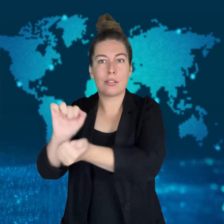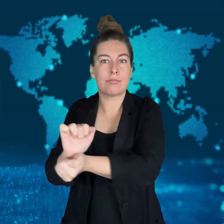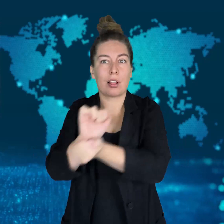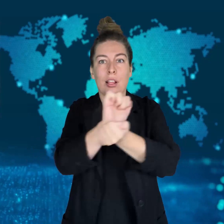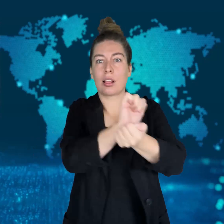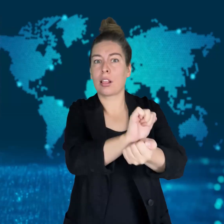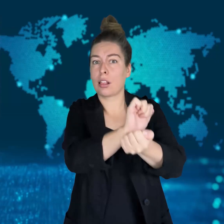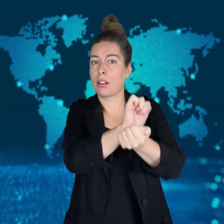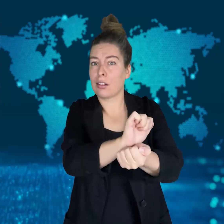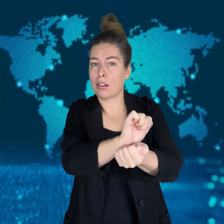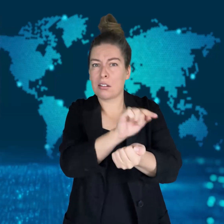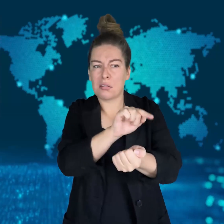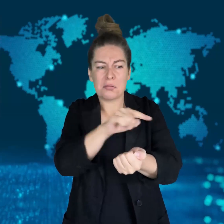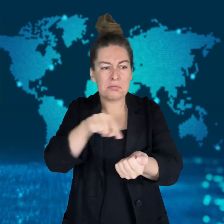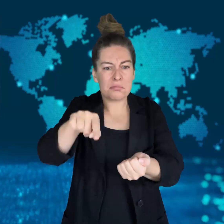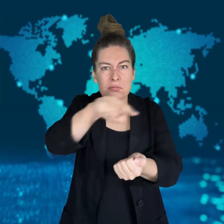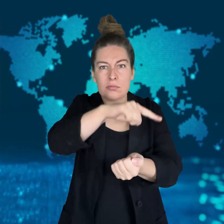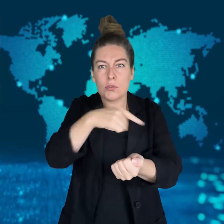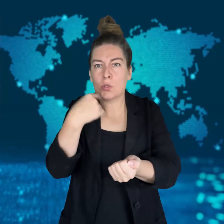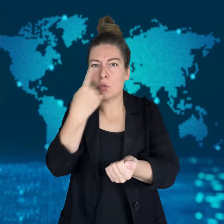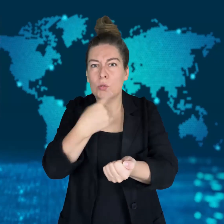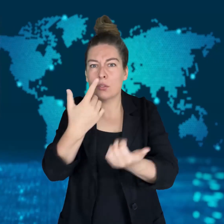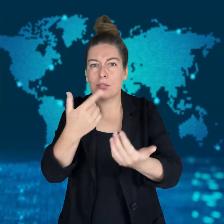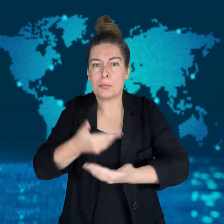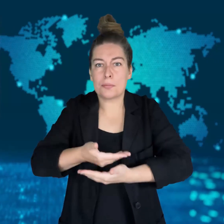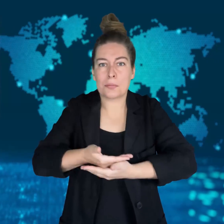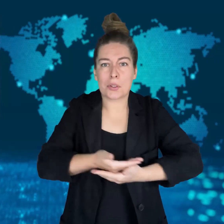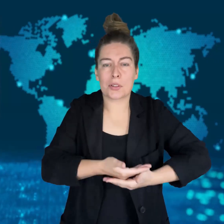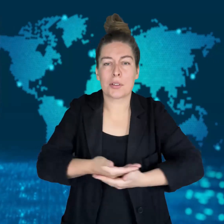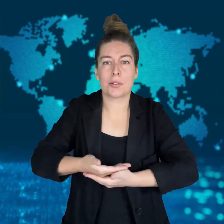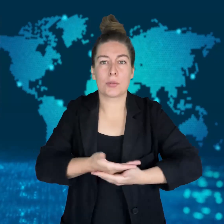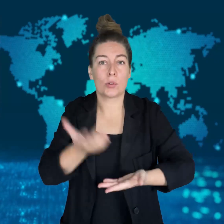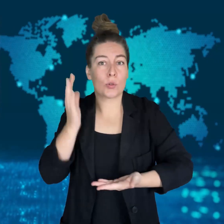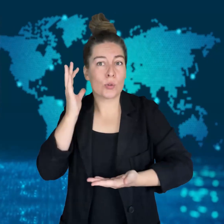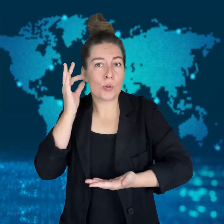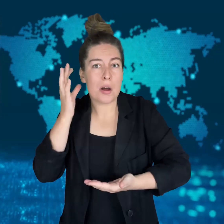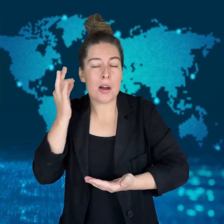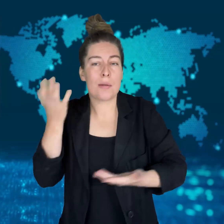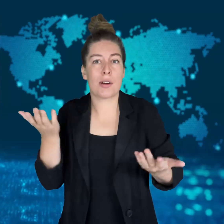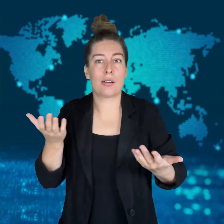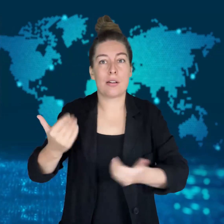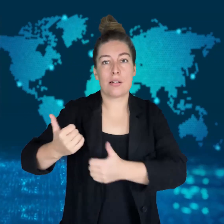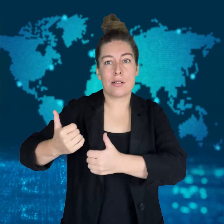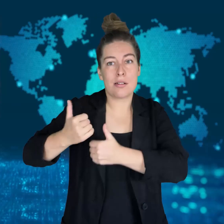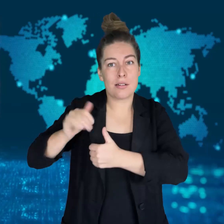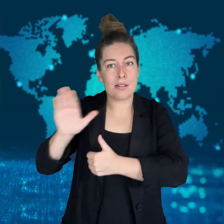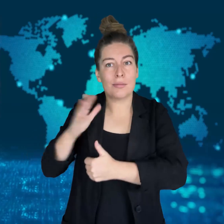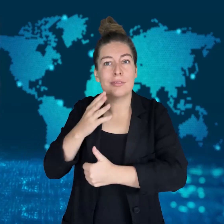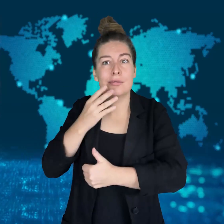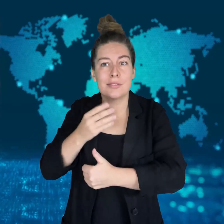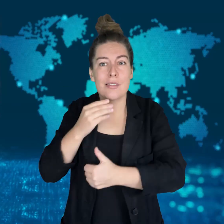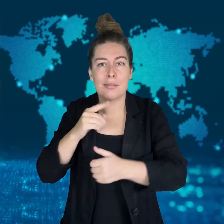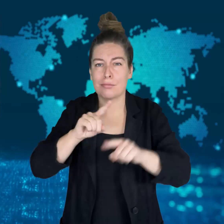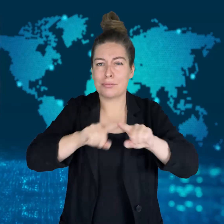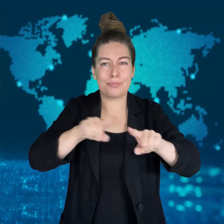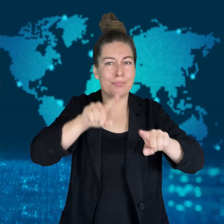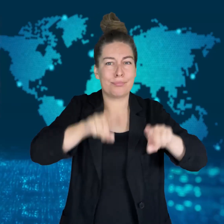In the first pause in fighting since that day, Israel has agreed